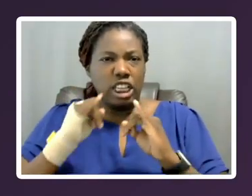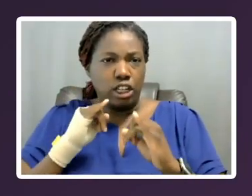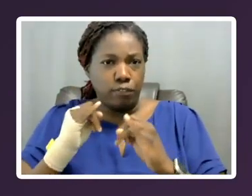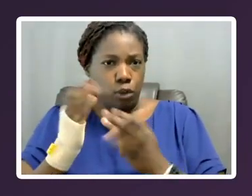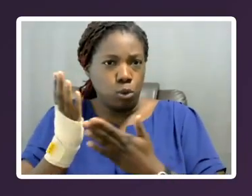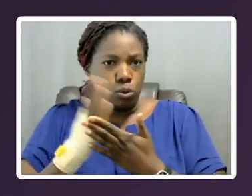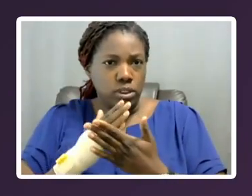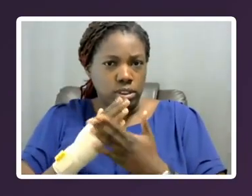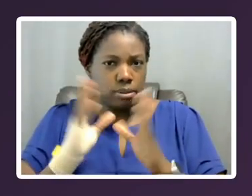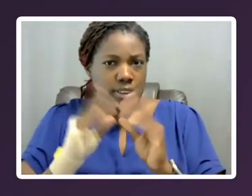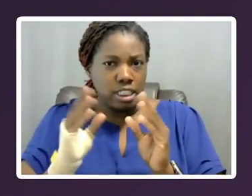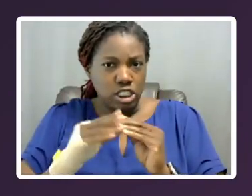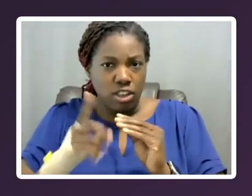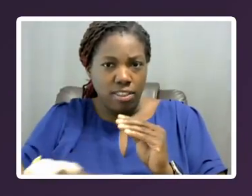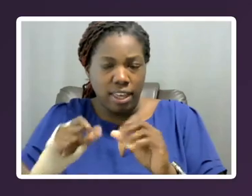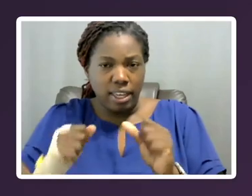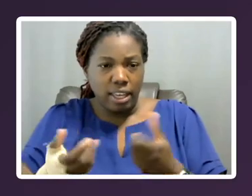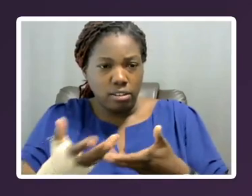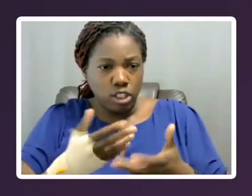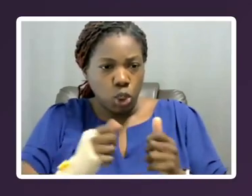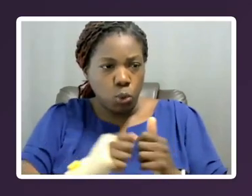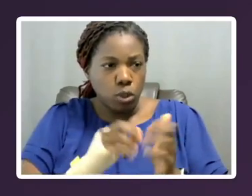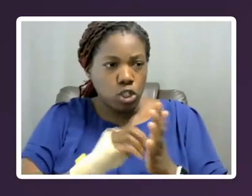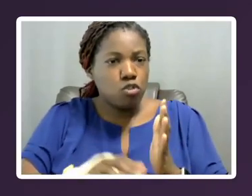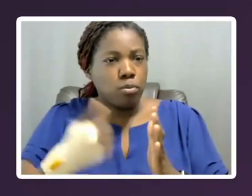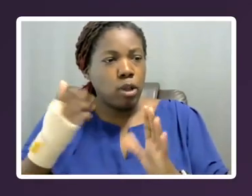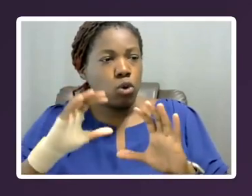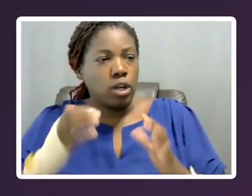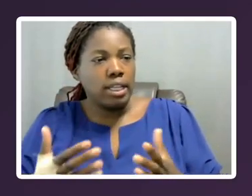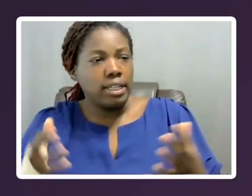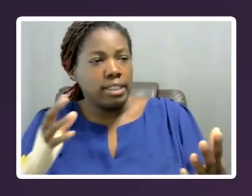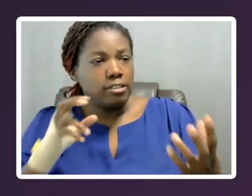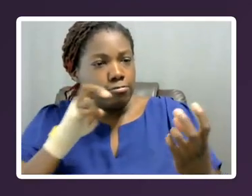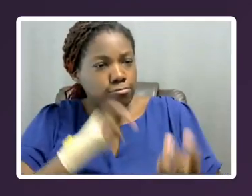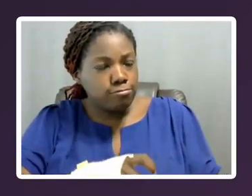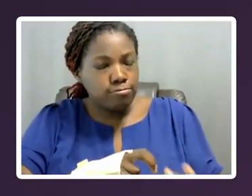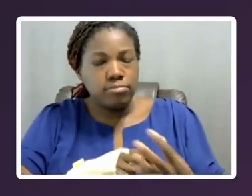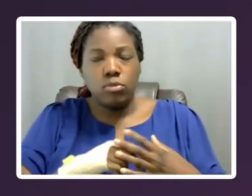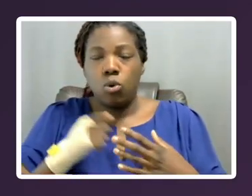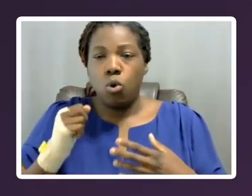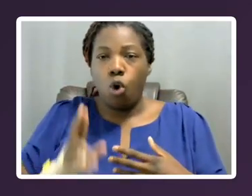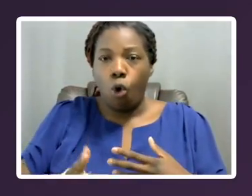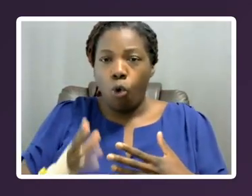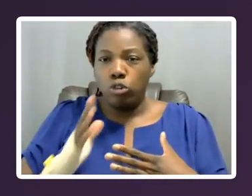to talk to another student from another class, to just orally share out their project and their